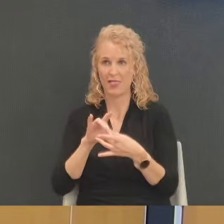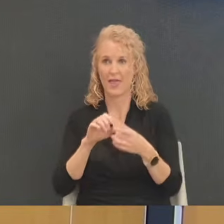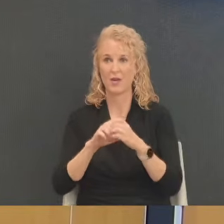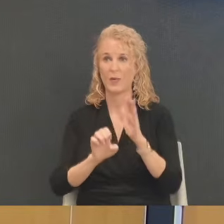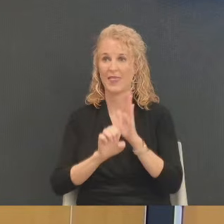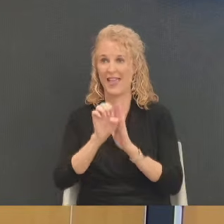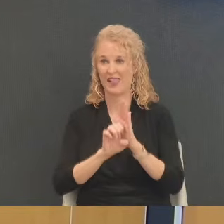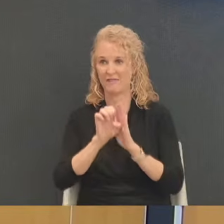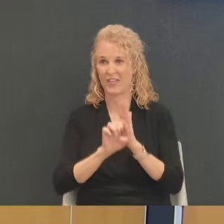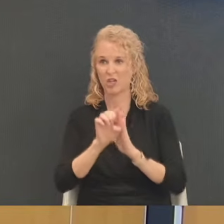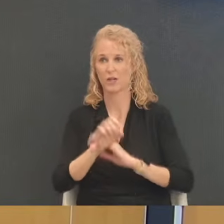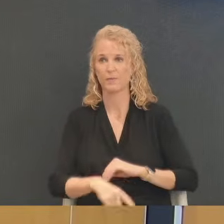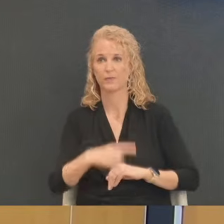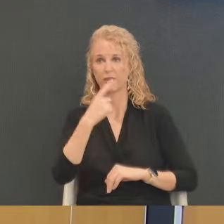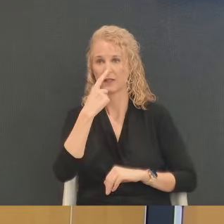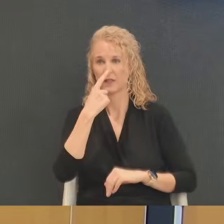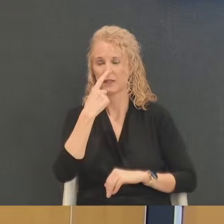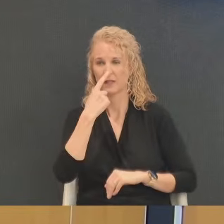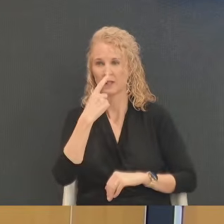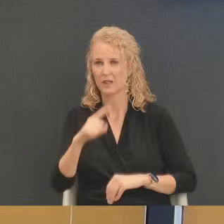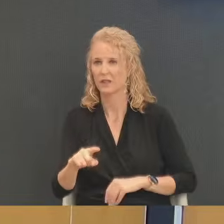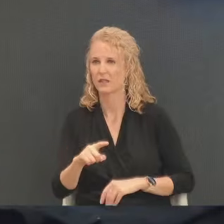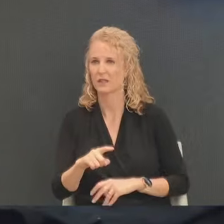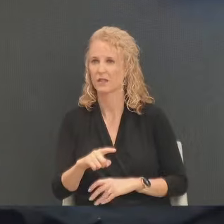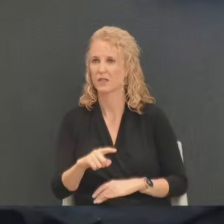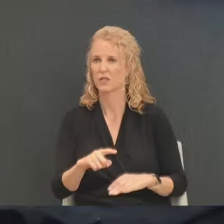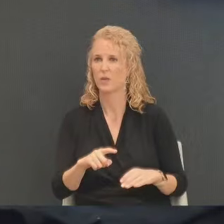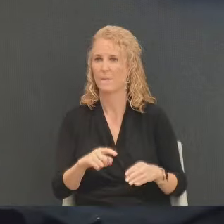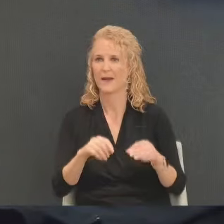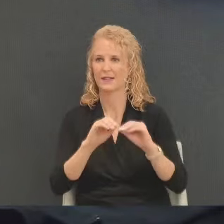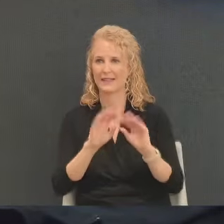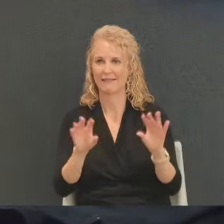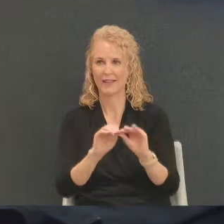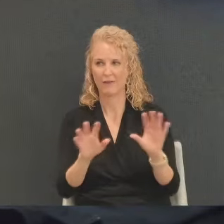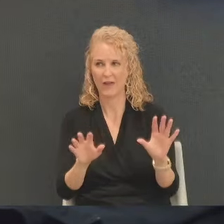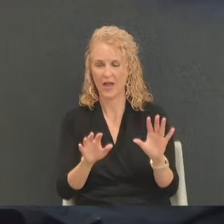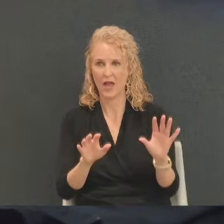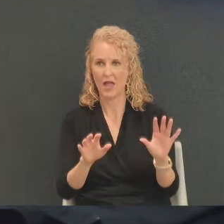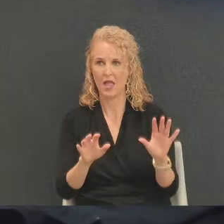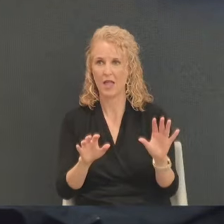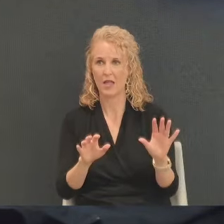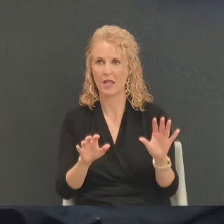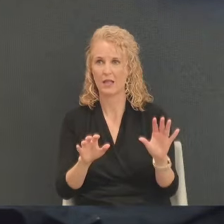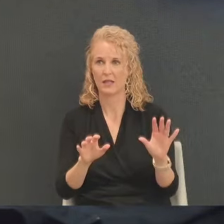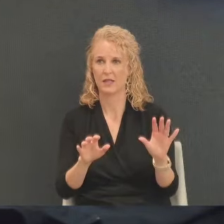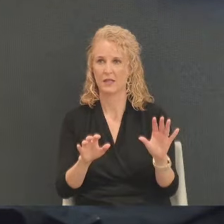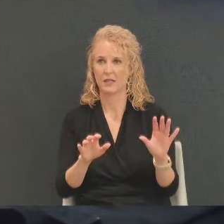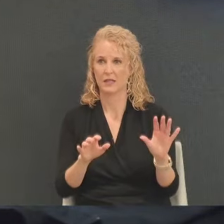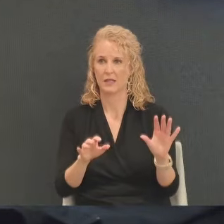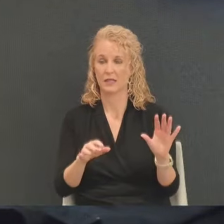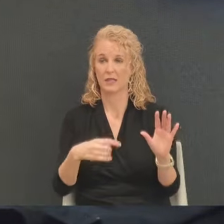Could you clarify for the public from my read of this this we're talking about the Prosecutor's